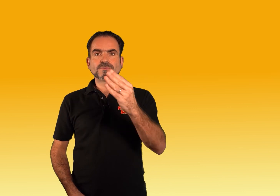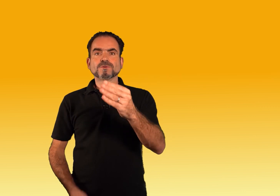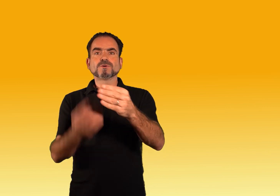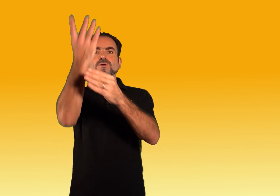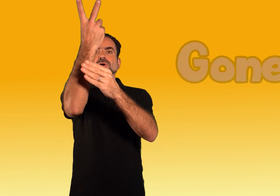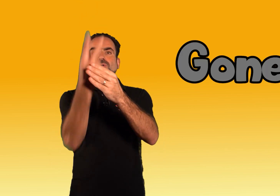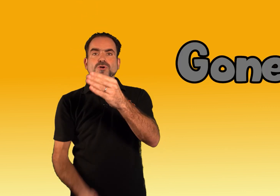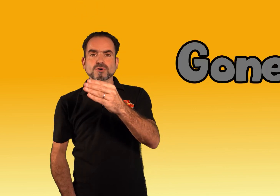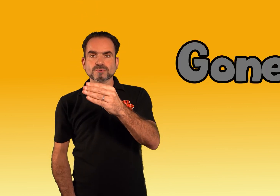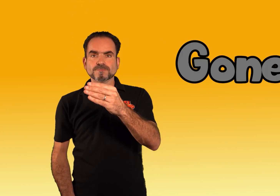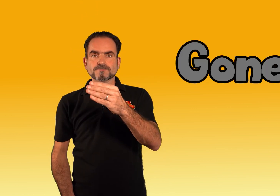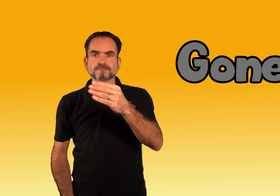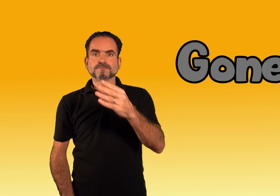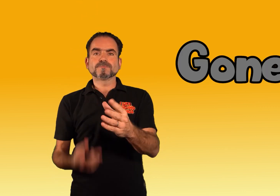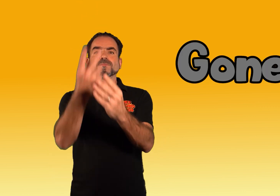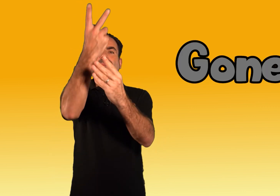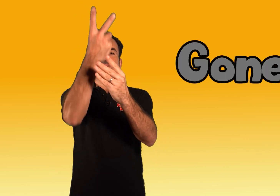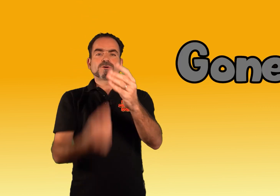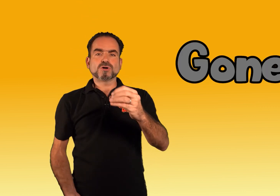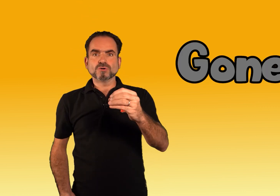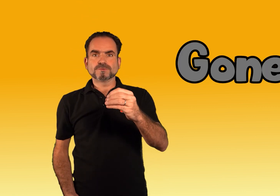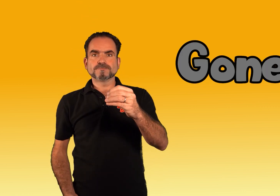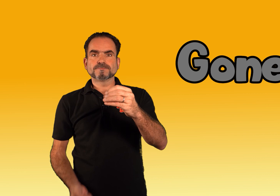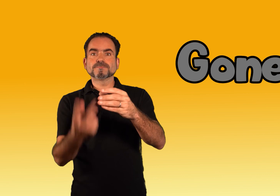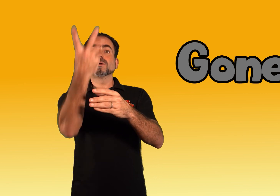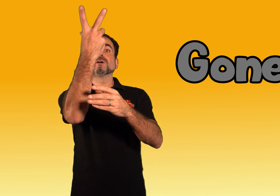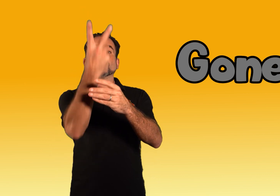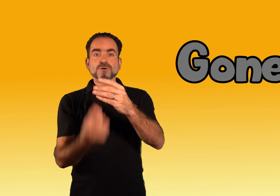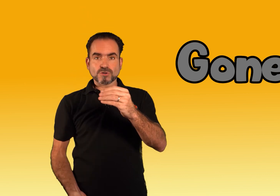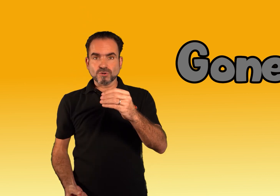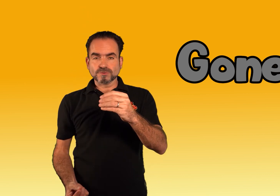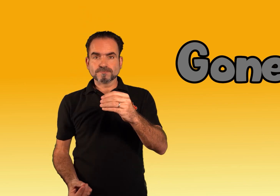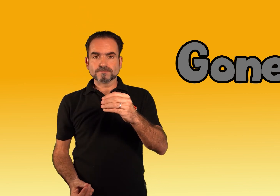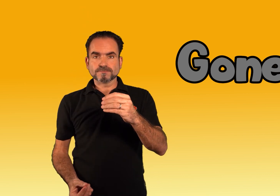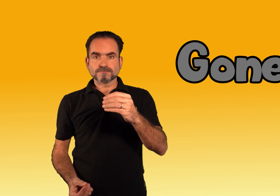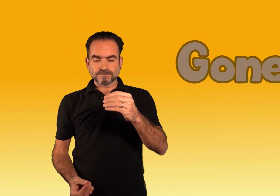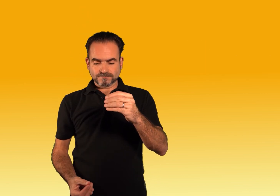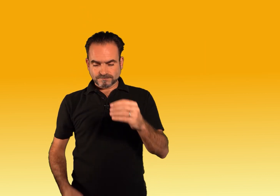Gone